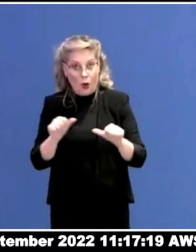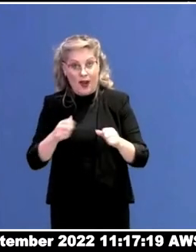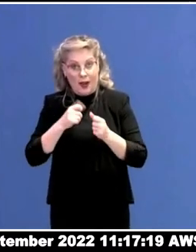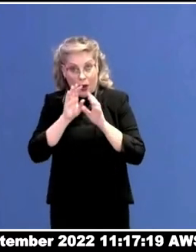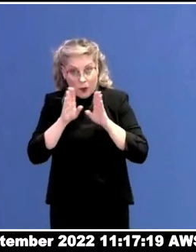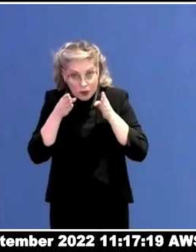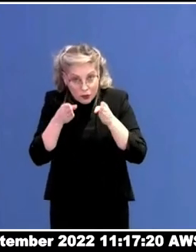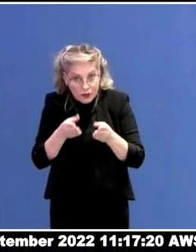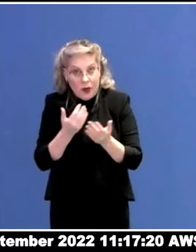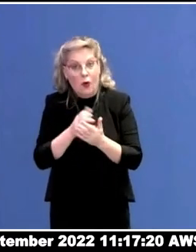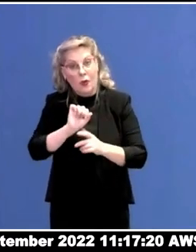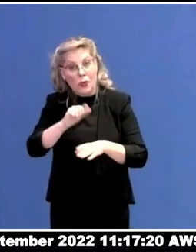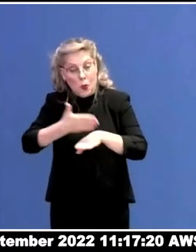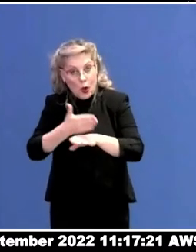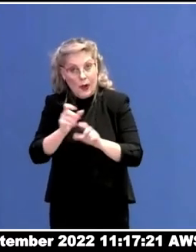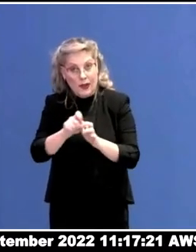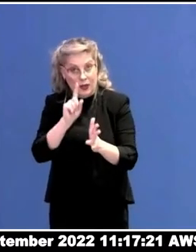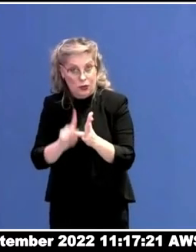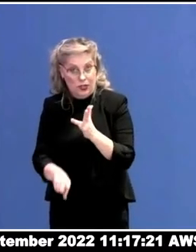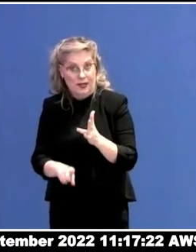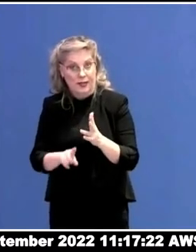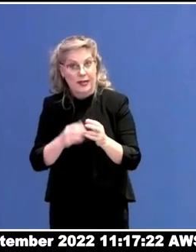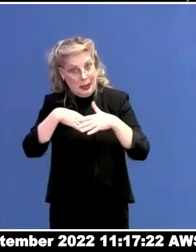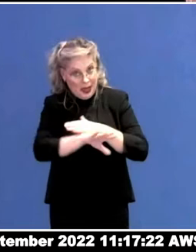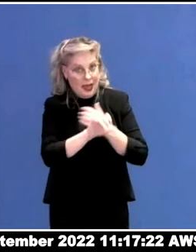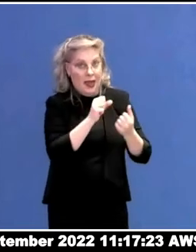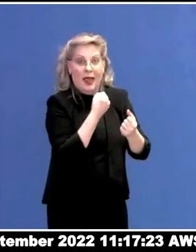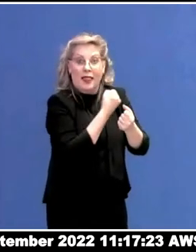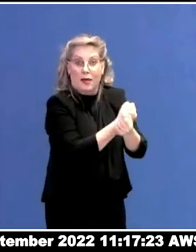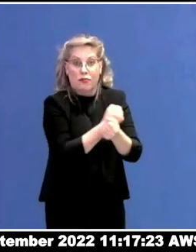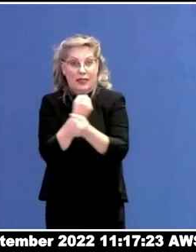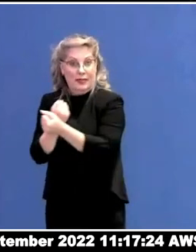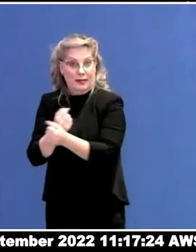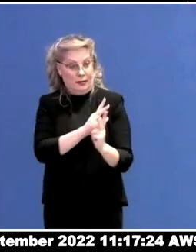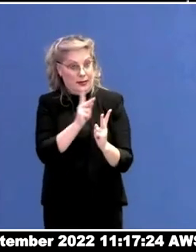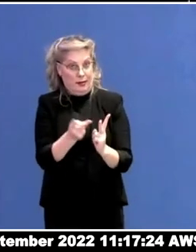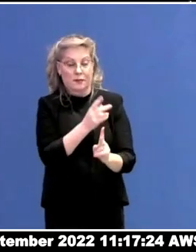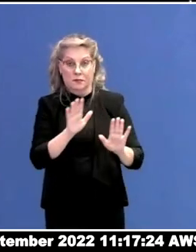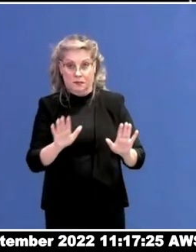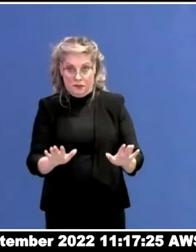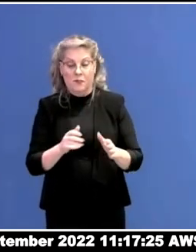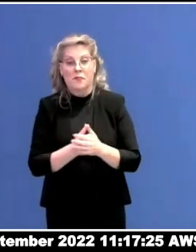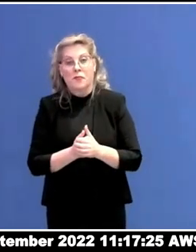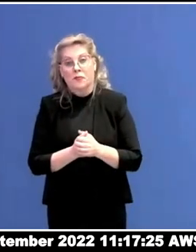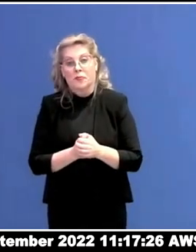and also the psychologist that you worked with, and I understand that this came about